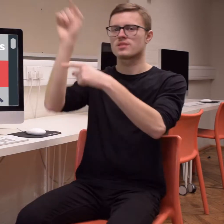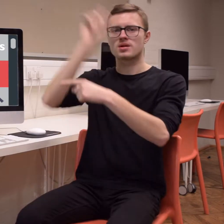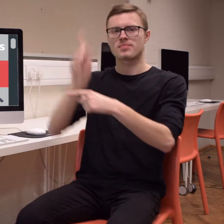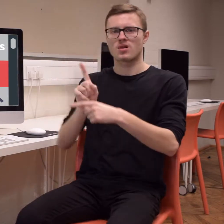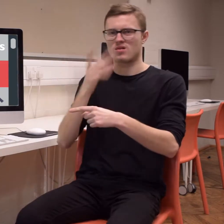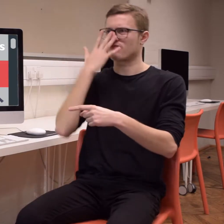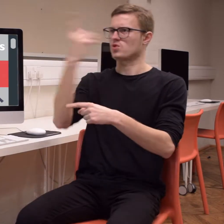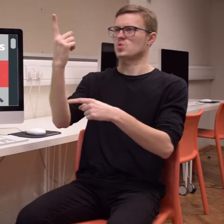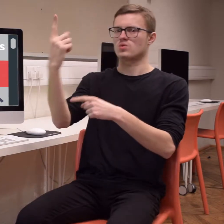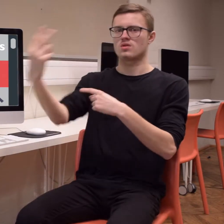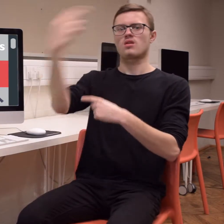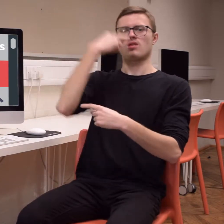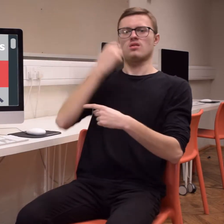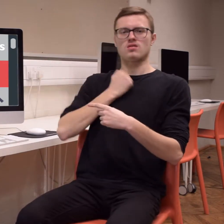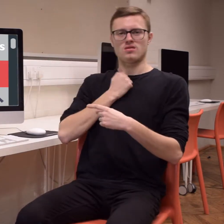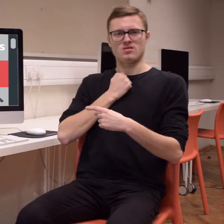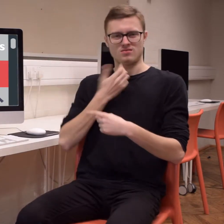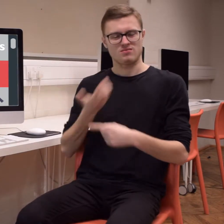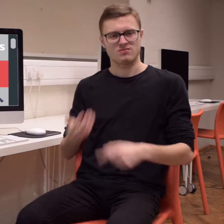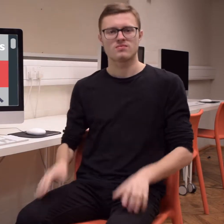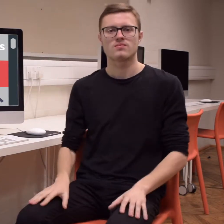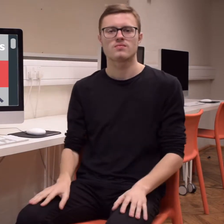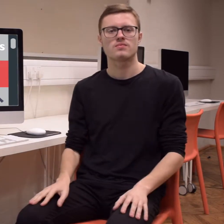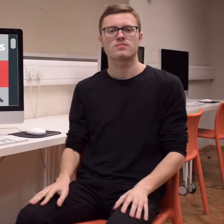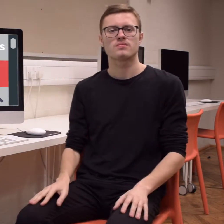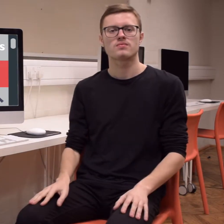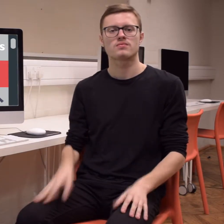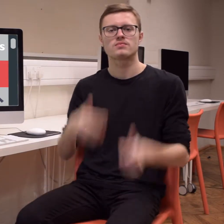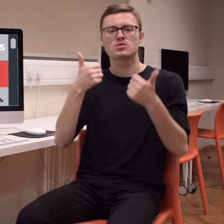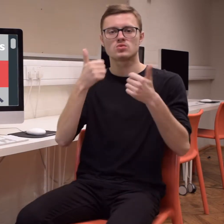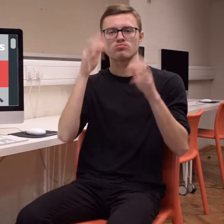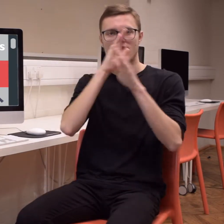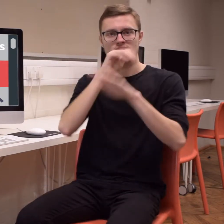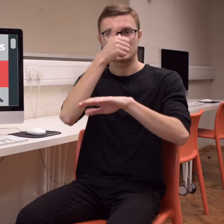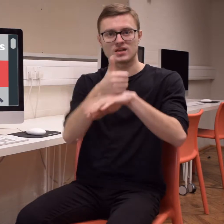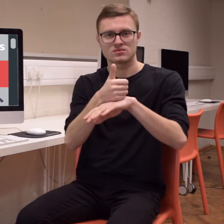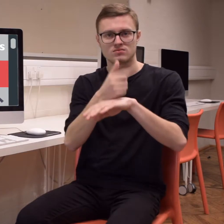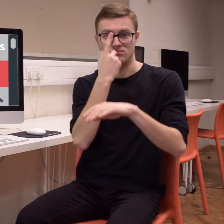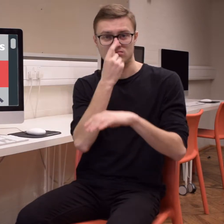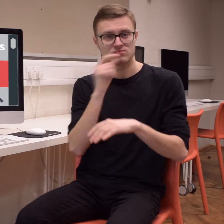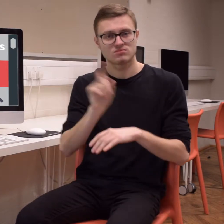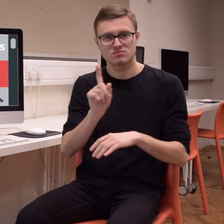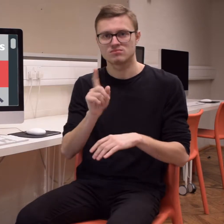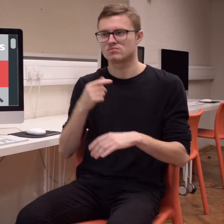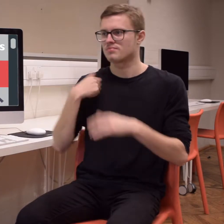seeing information you don’t want them to see. Good privacy settings could include, for example,